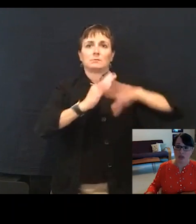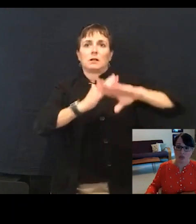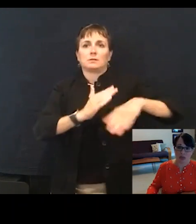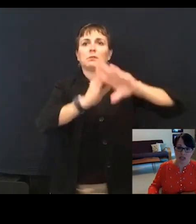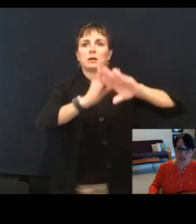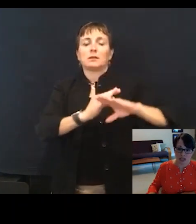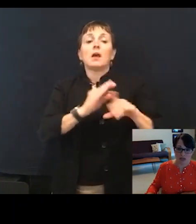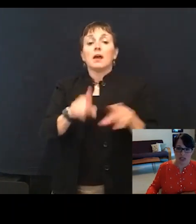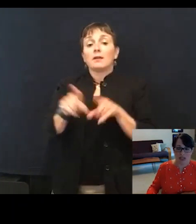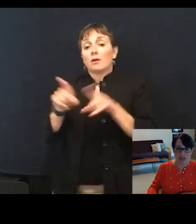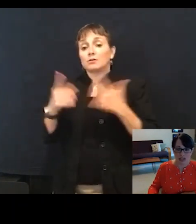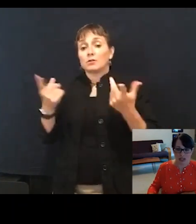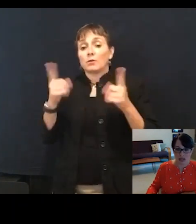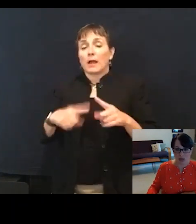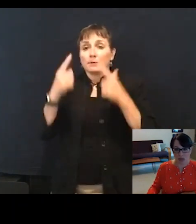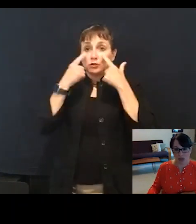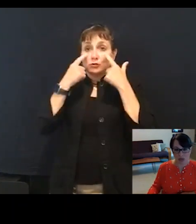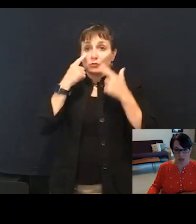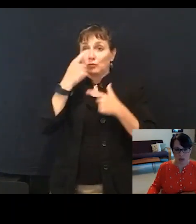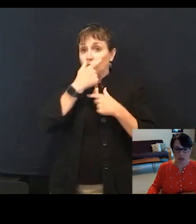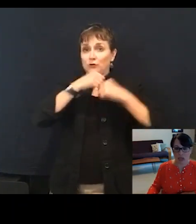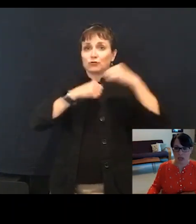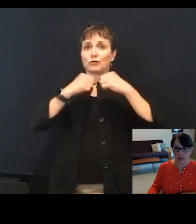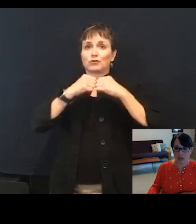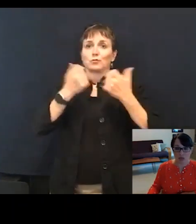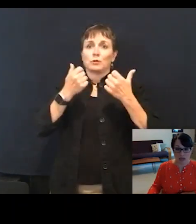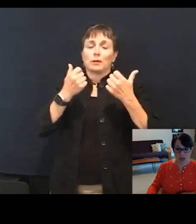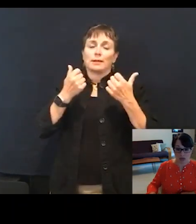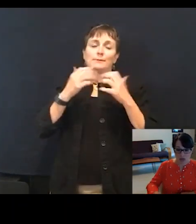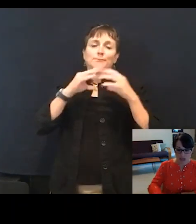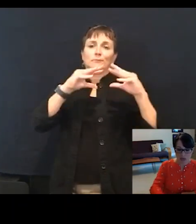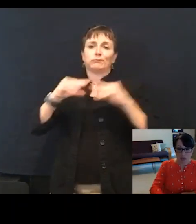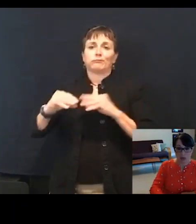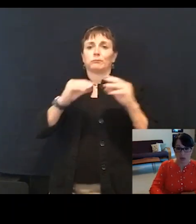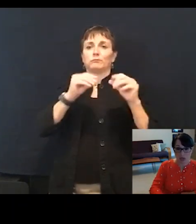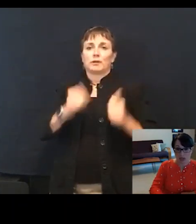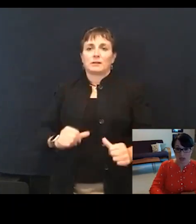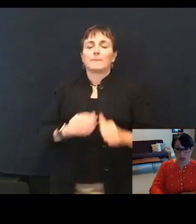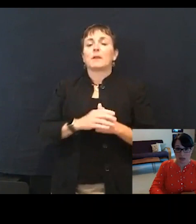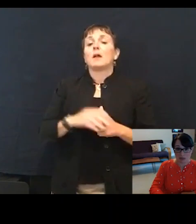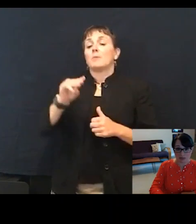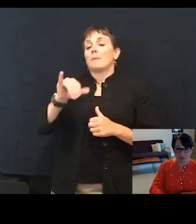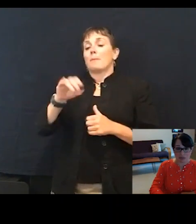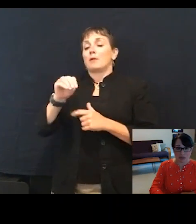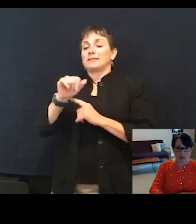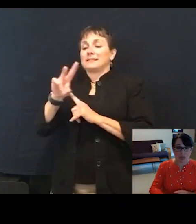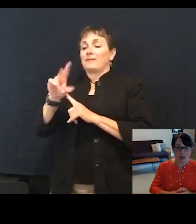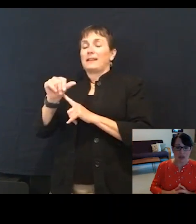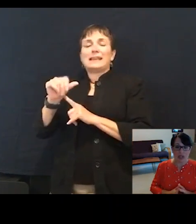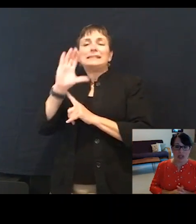But myosin 7A doesn't seem to play a role in mouse photoreceptors that we can see.